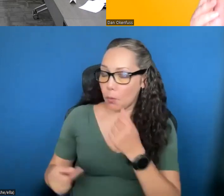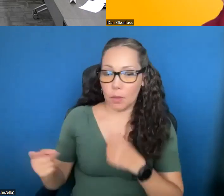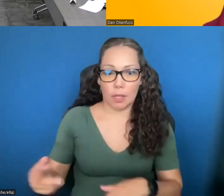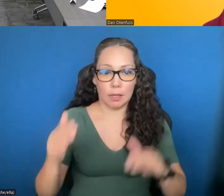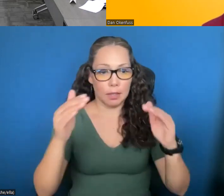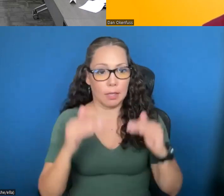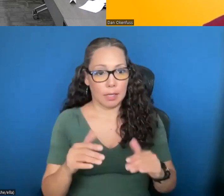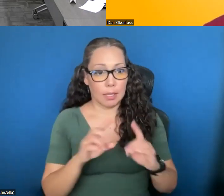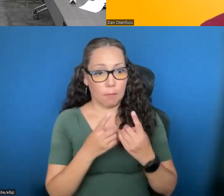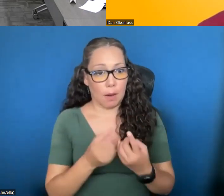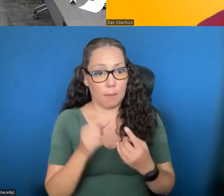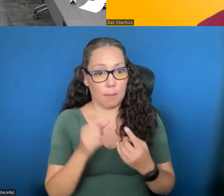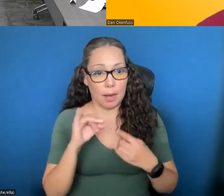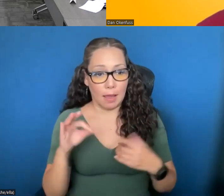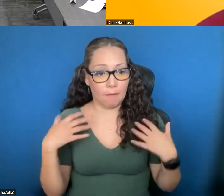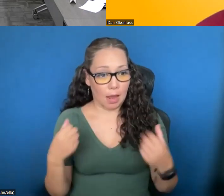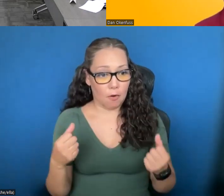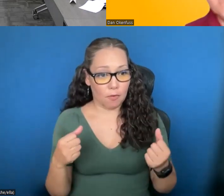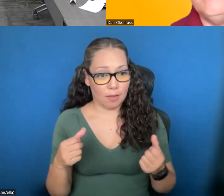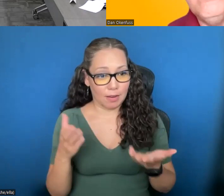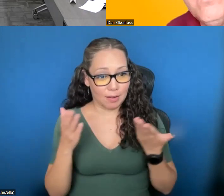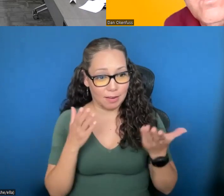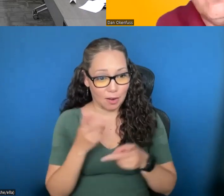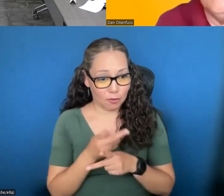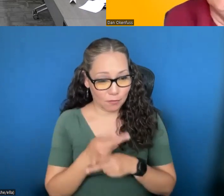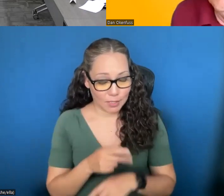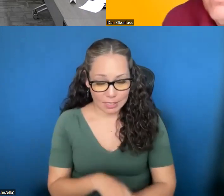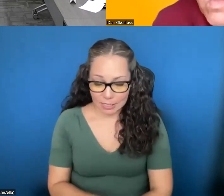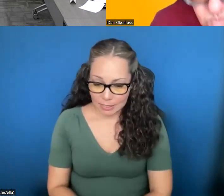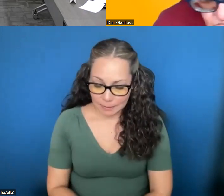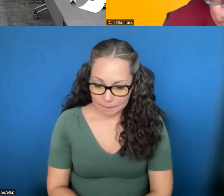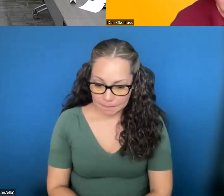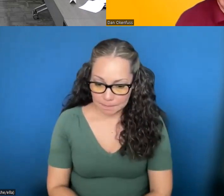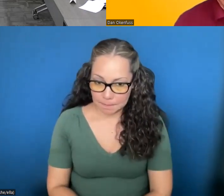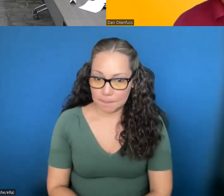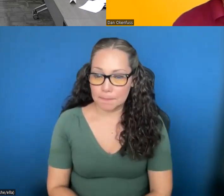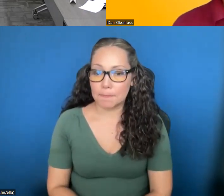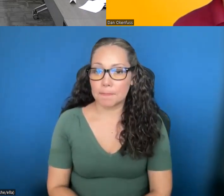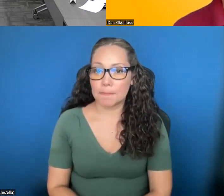Services I don't know that anybody is still